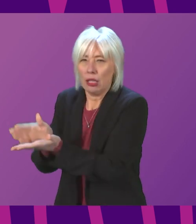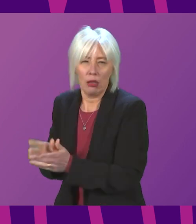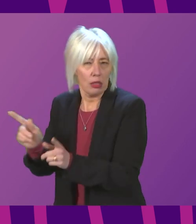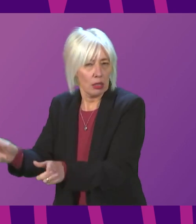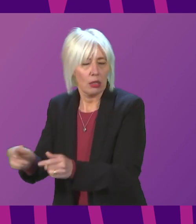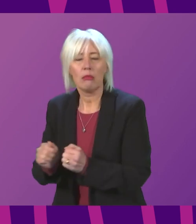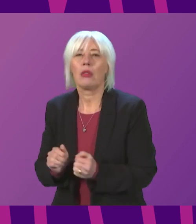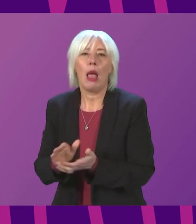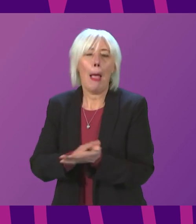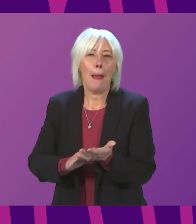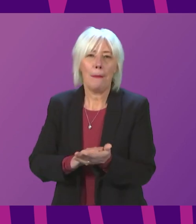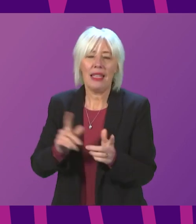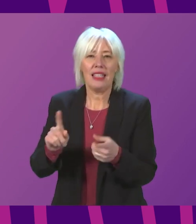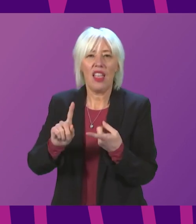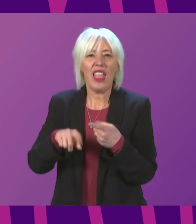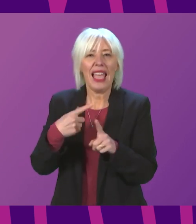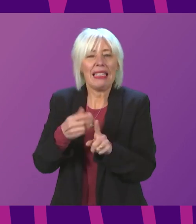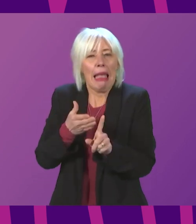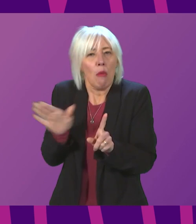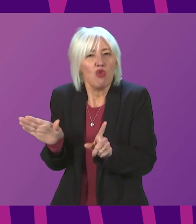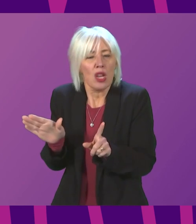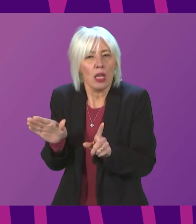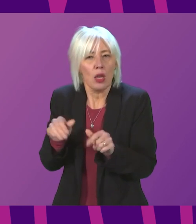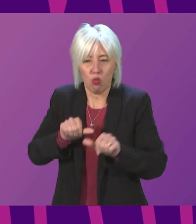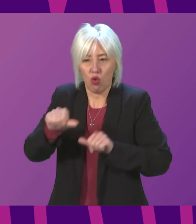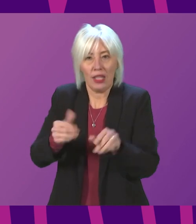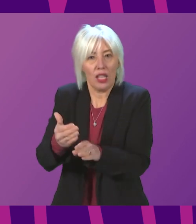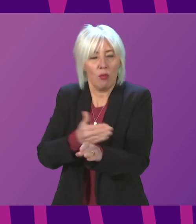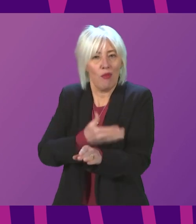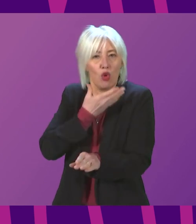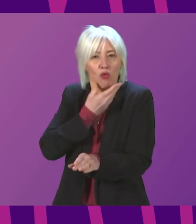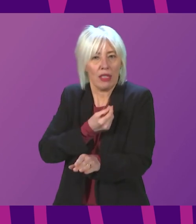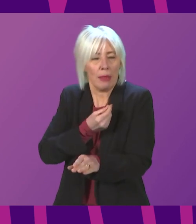mean that the sectoral exemption process that came into effect before Christmas is no longer required.